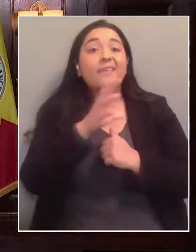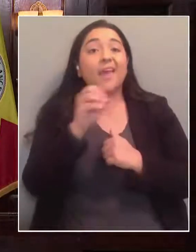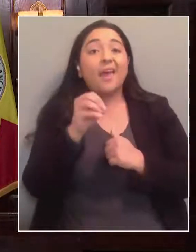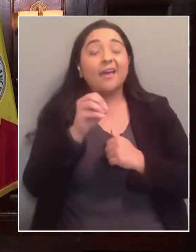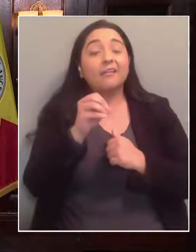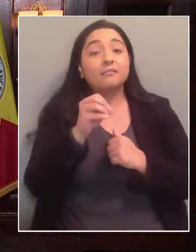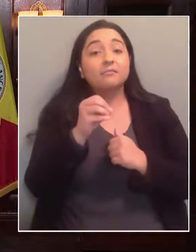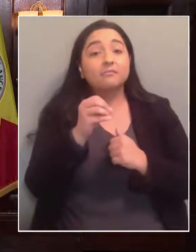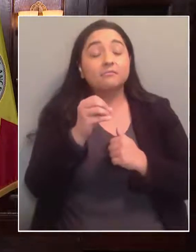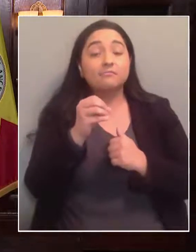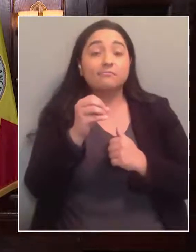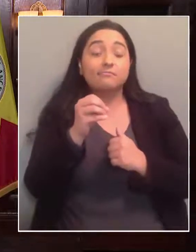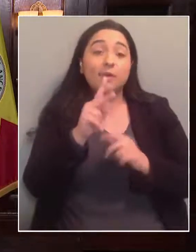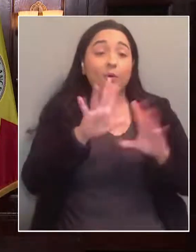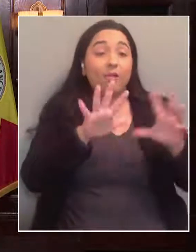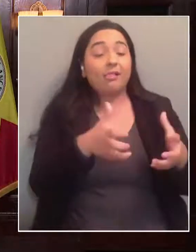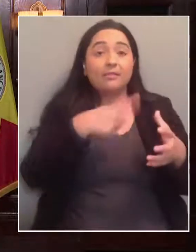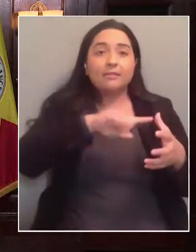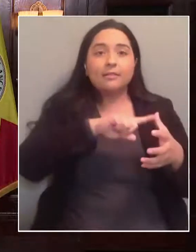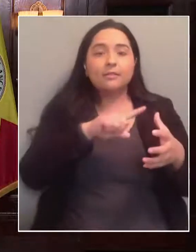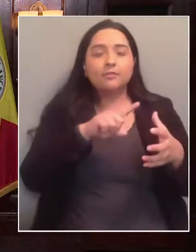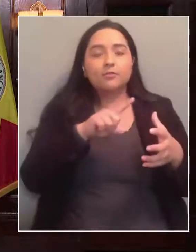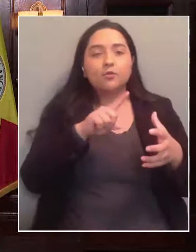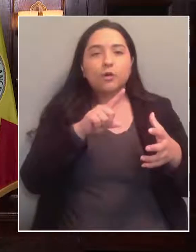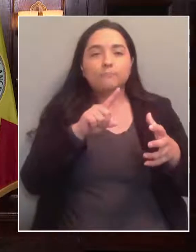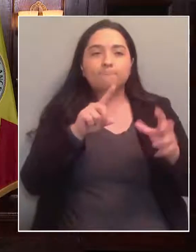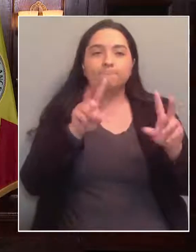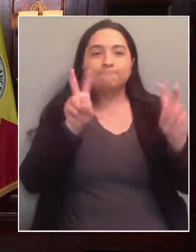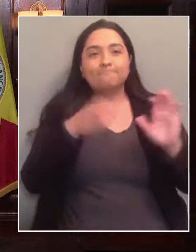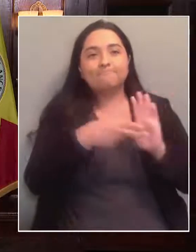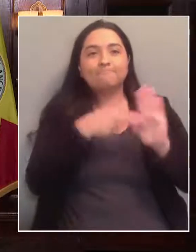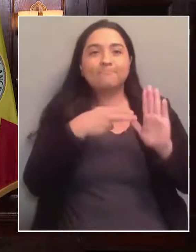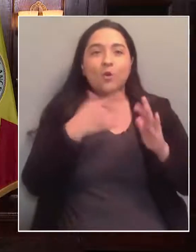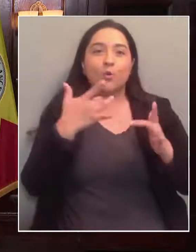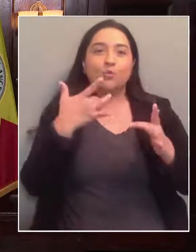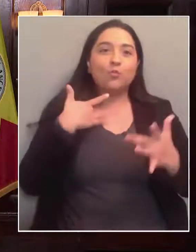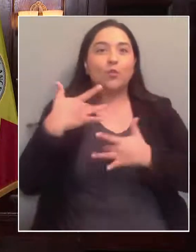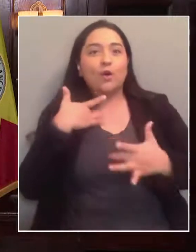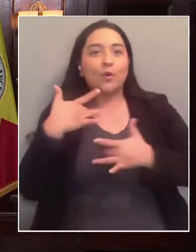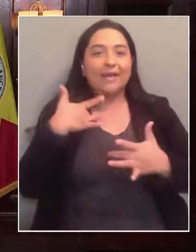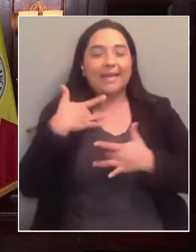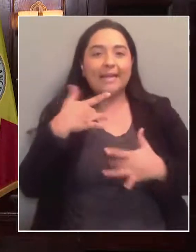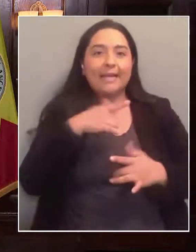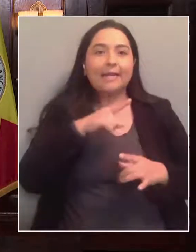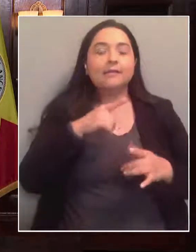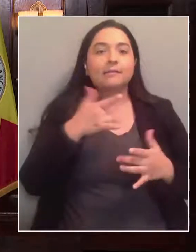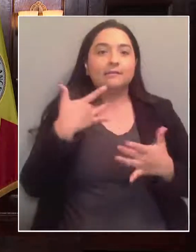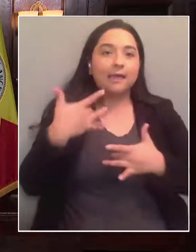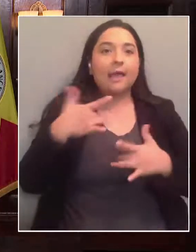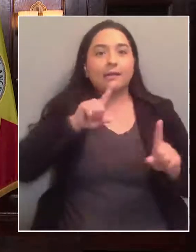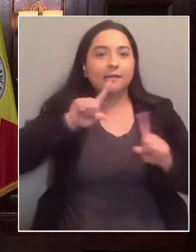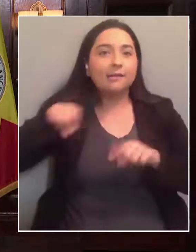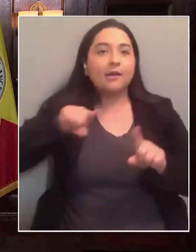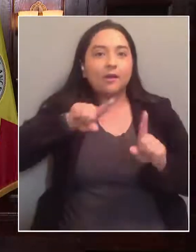THE WORRIED WELL OR FOLKS WHO HAVE USED IT IN A WAY THAT SHOULD NOT BE USED AS A